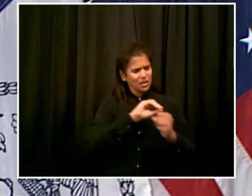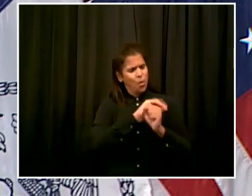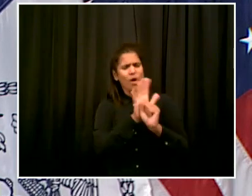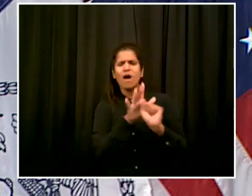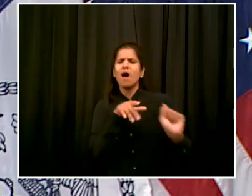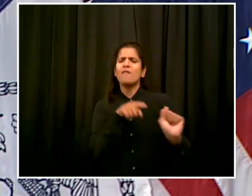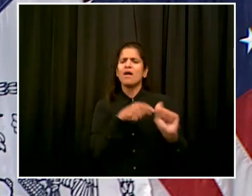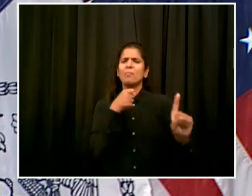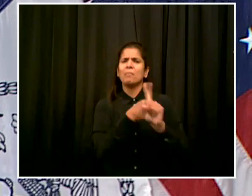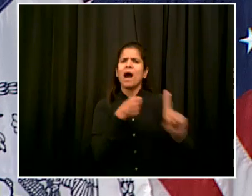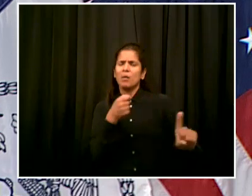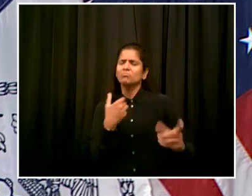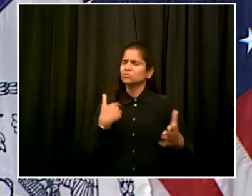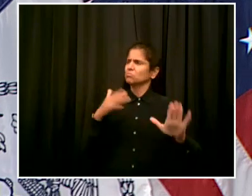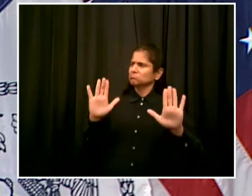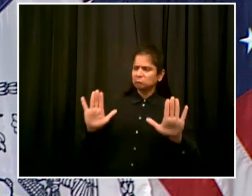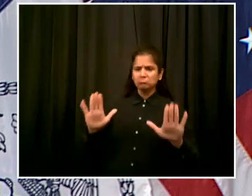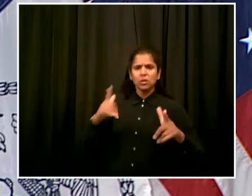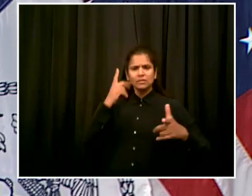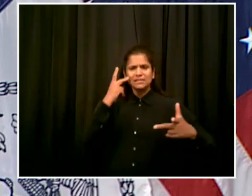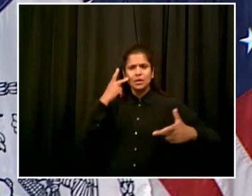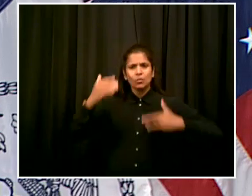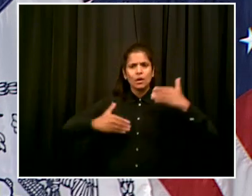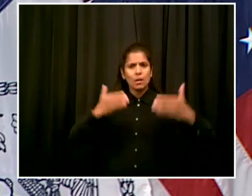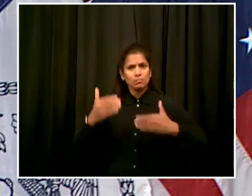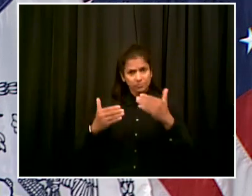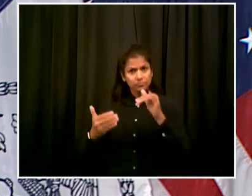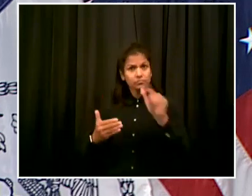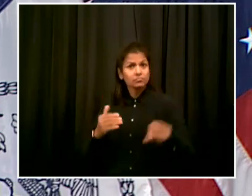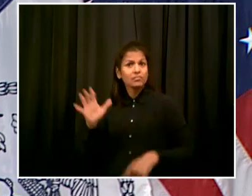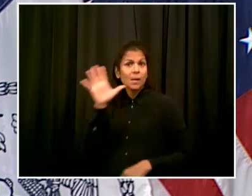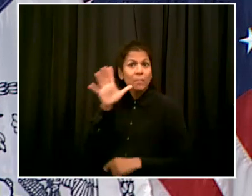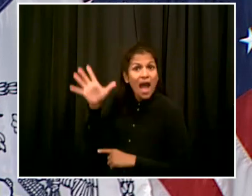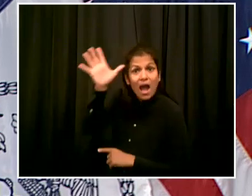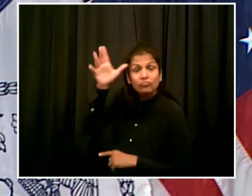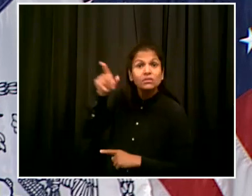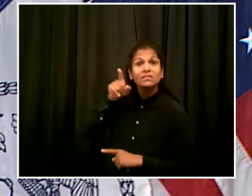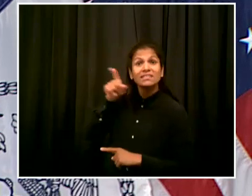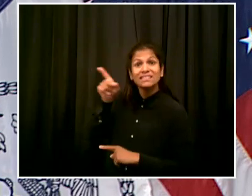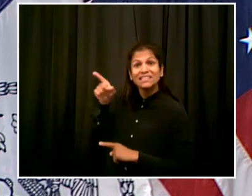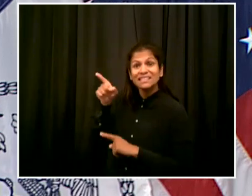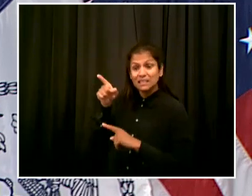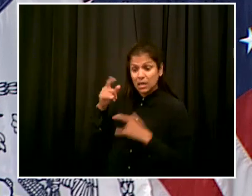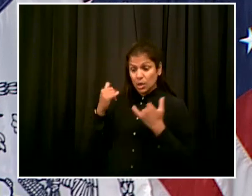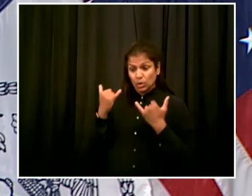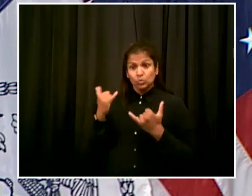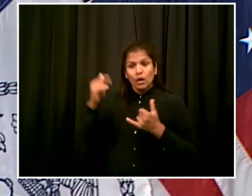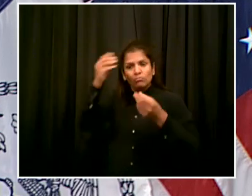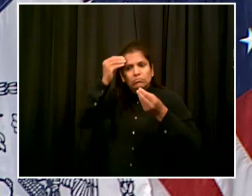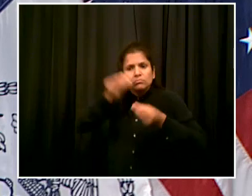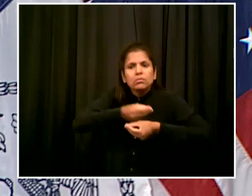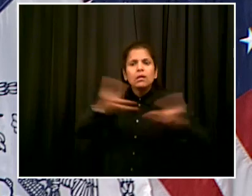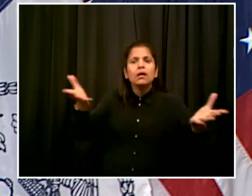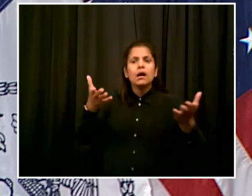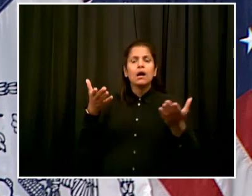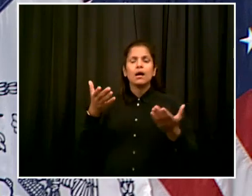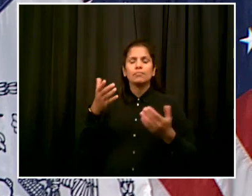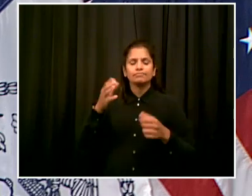REALISTIC. HERE IS THE DEAL. PEOPLE HAVE UNTIL THE END OF TODAY TO